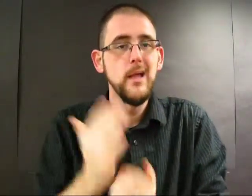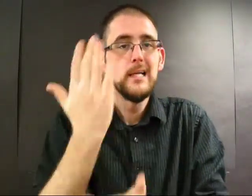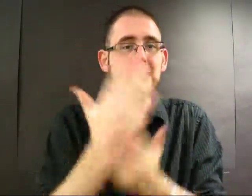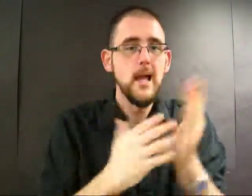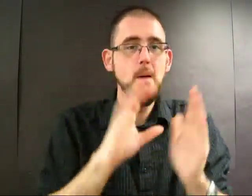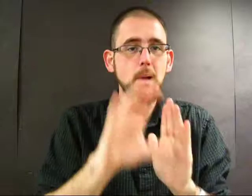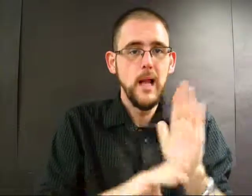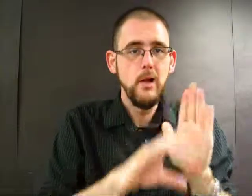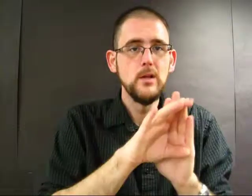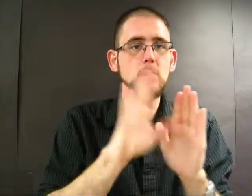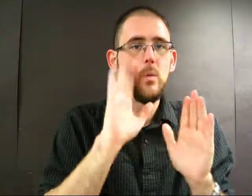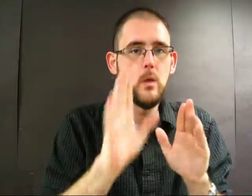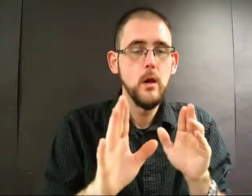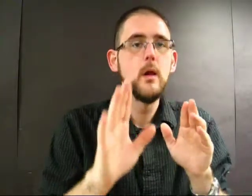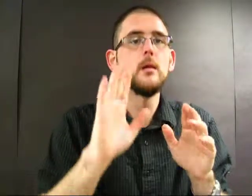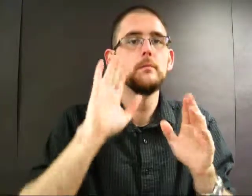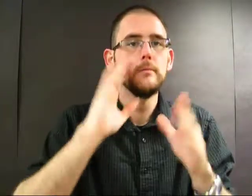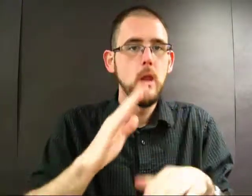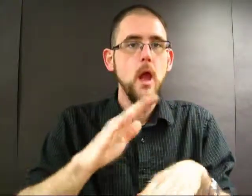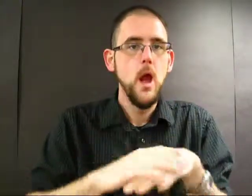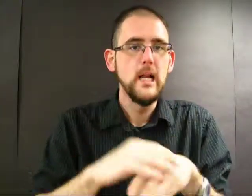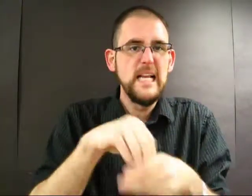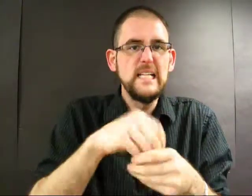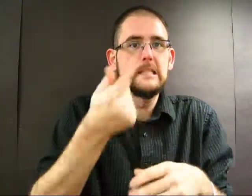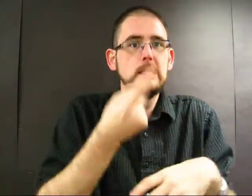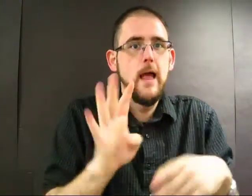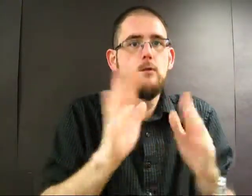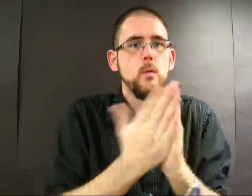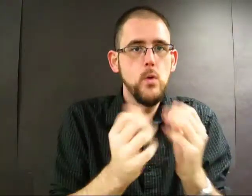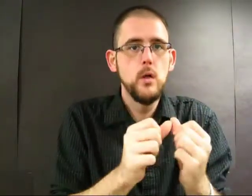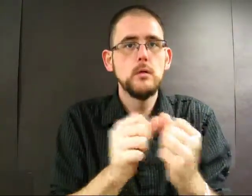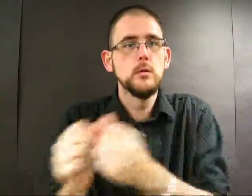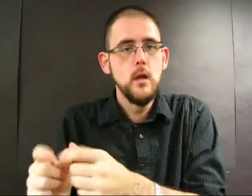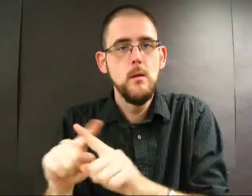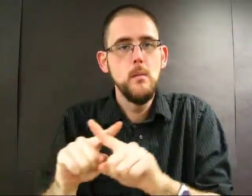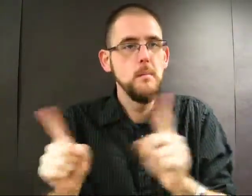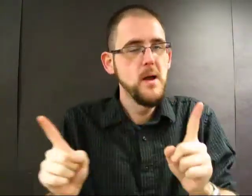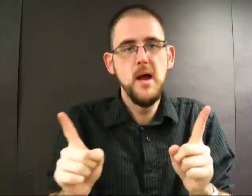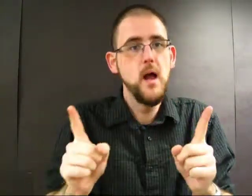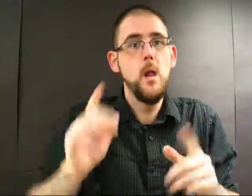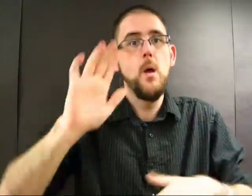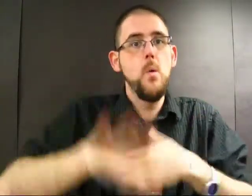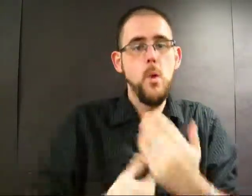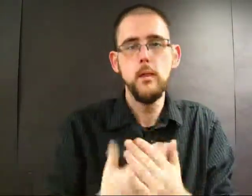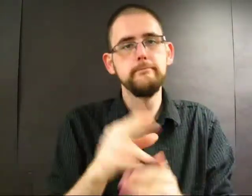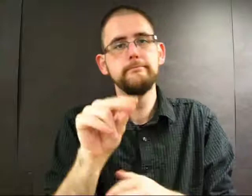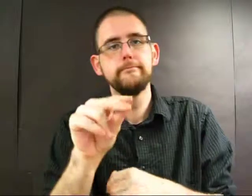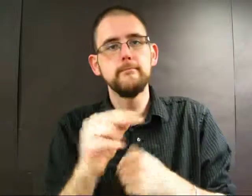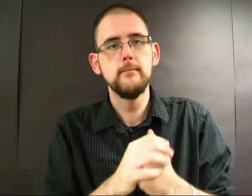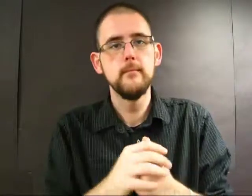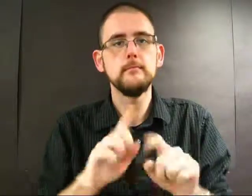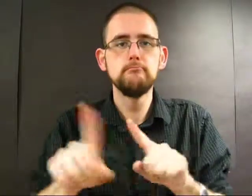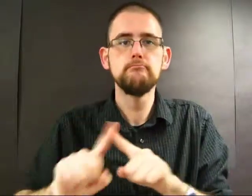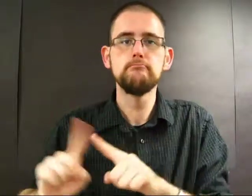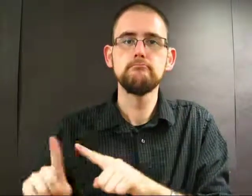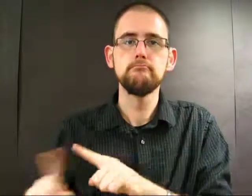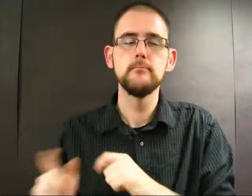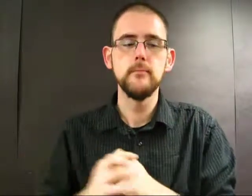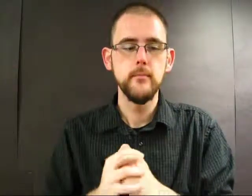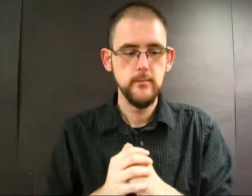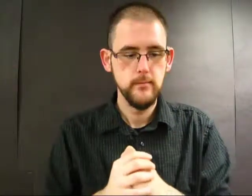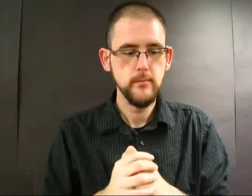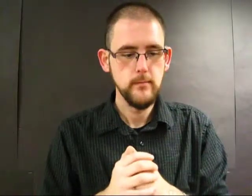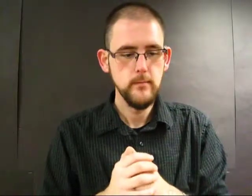Some characters will appear in several books but overall, they're all different.